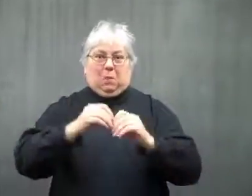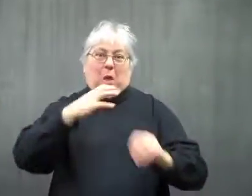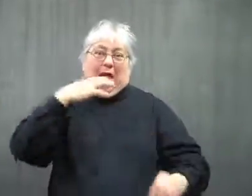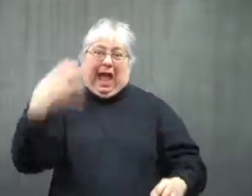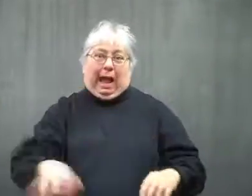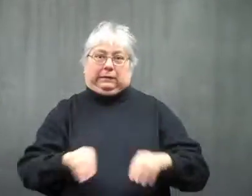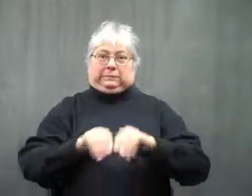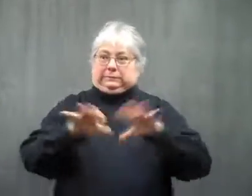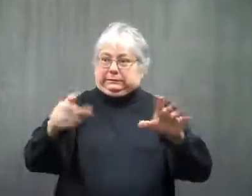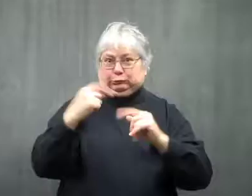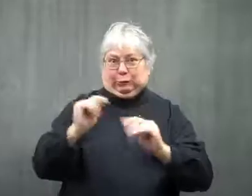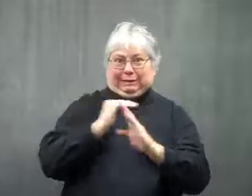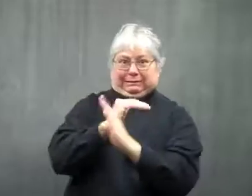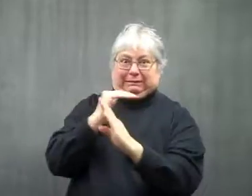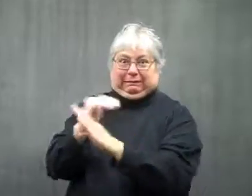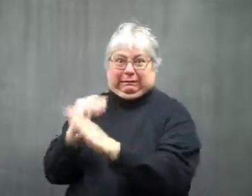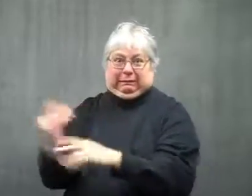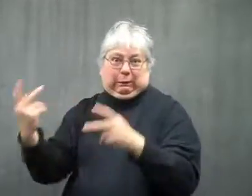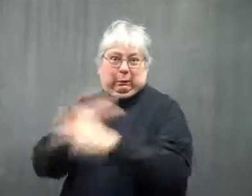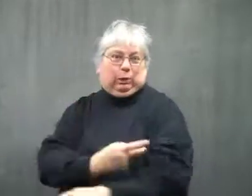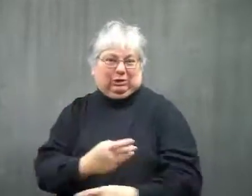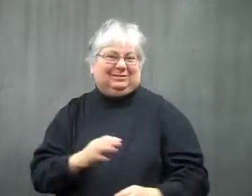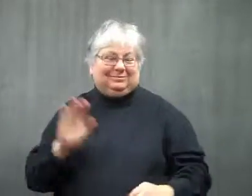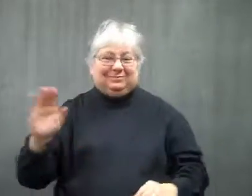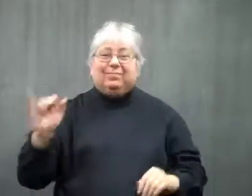The reactors got hotter, and they were trying to stop it from getting worse.